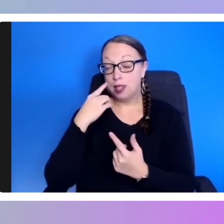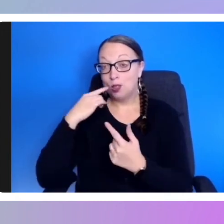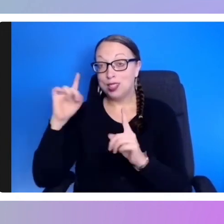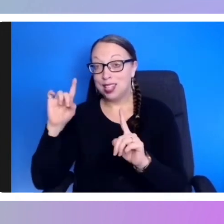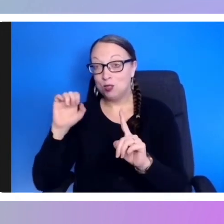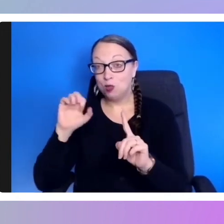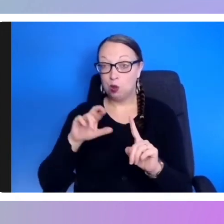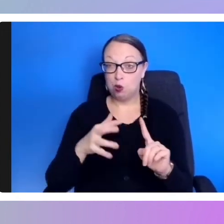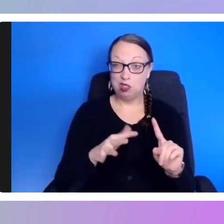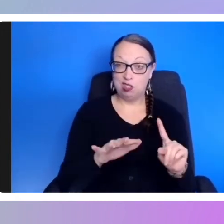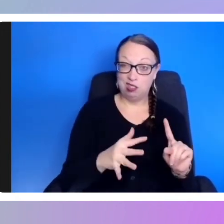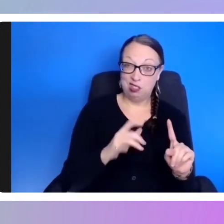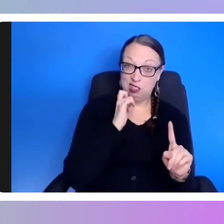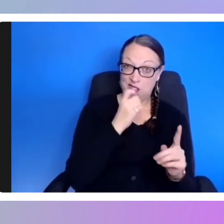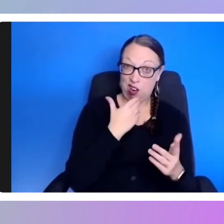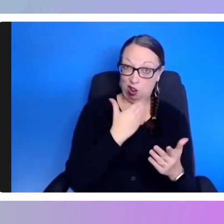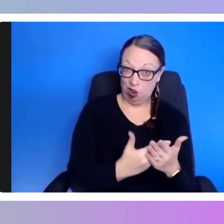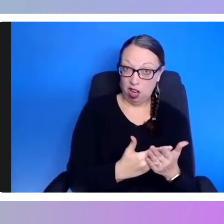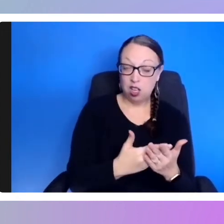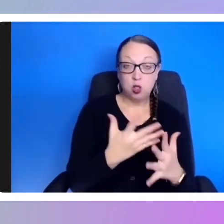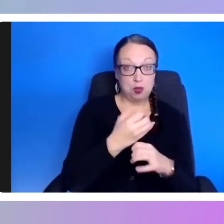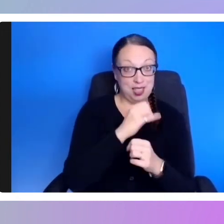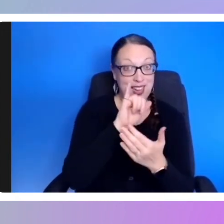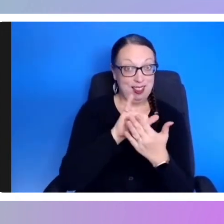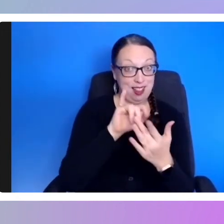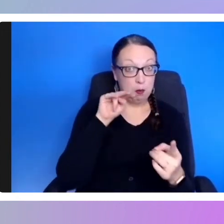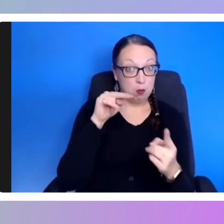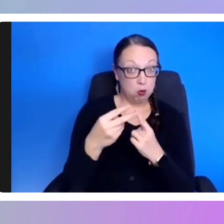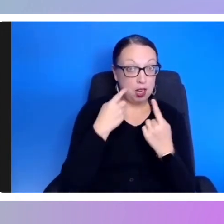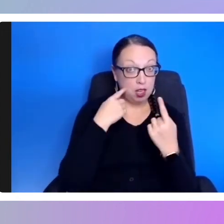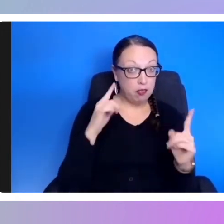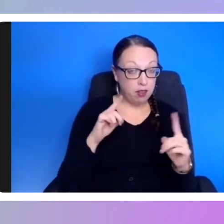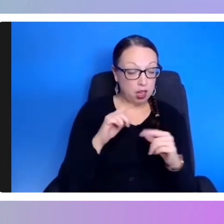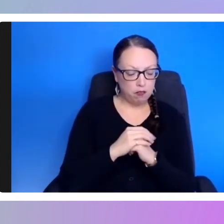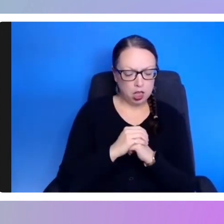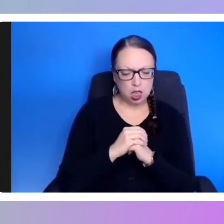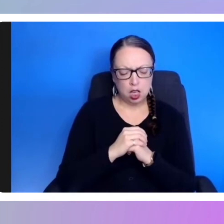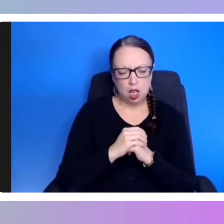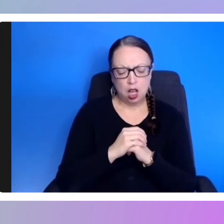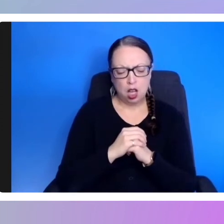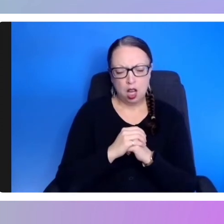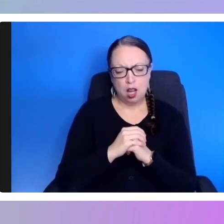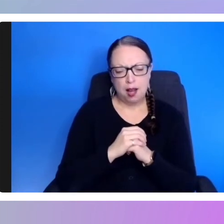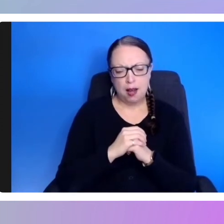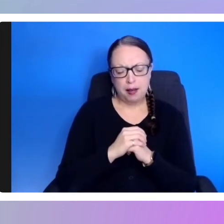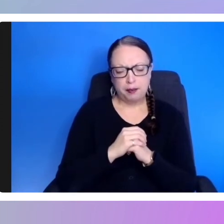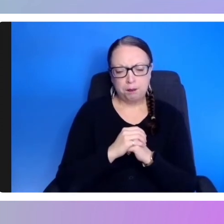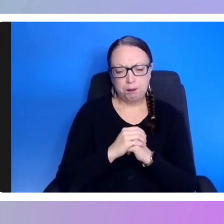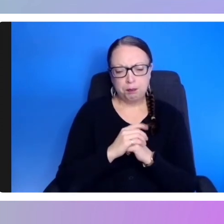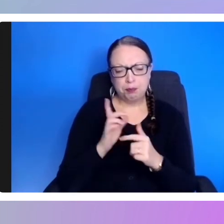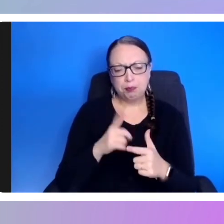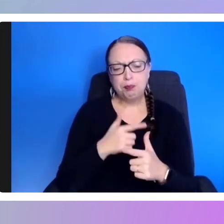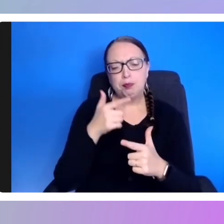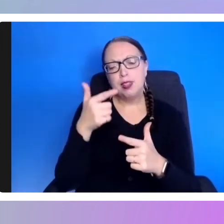so you can still get that insight very effectively. In terms of yeah then it's just it's